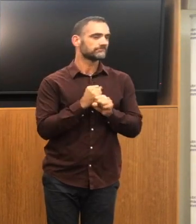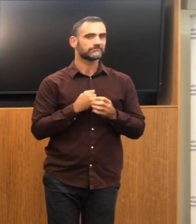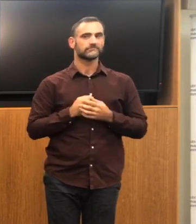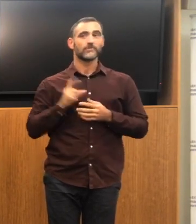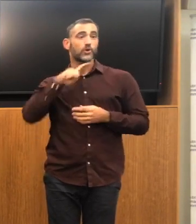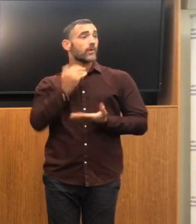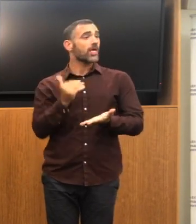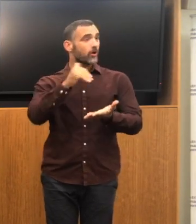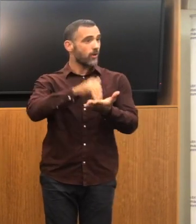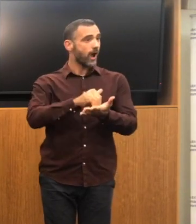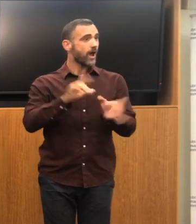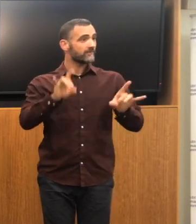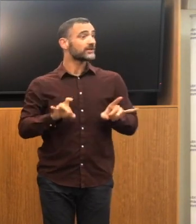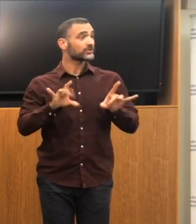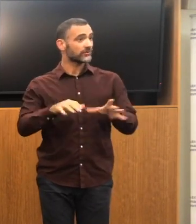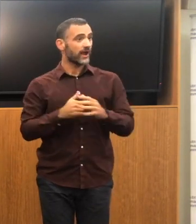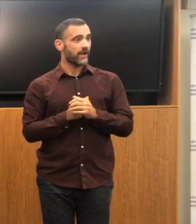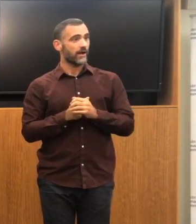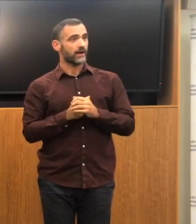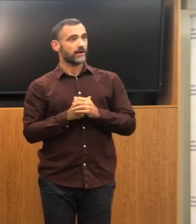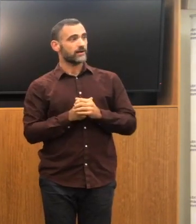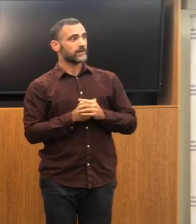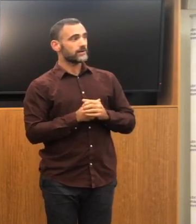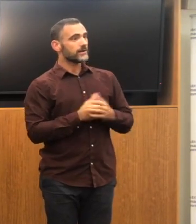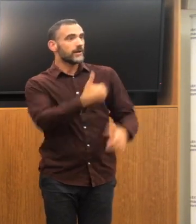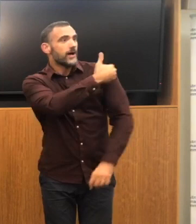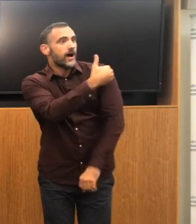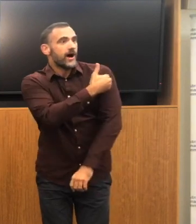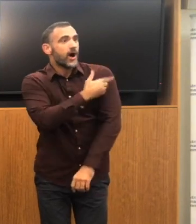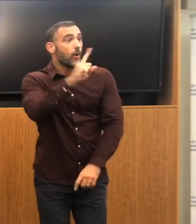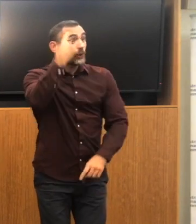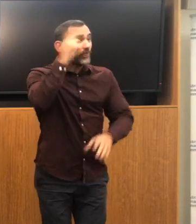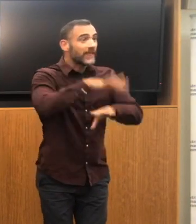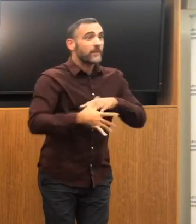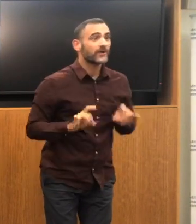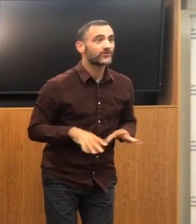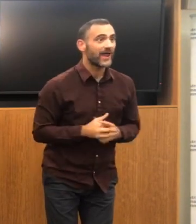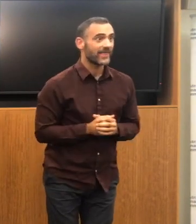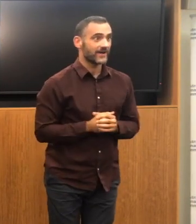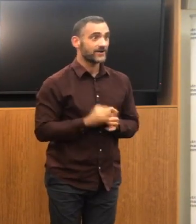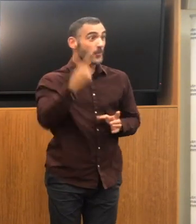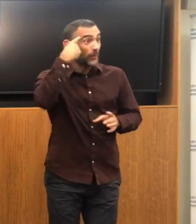is what do you think of Australia? And there's only one legitimate answer that you're allowed